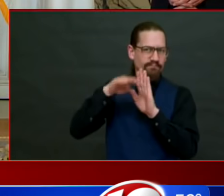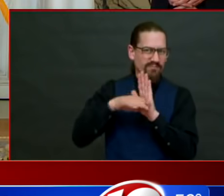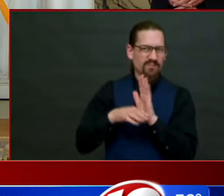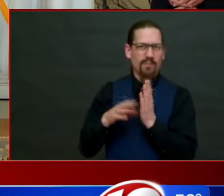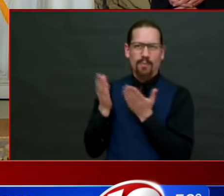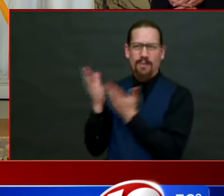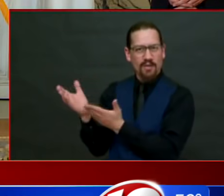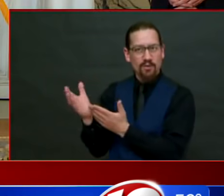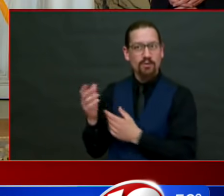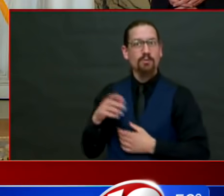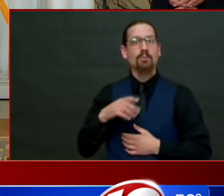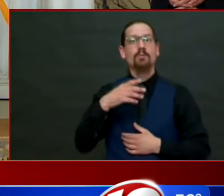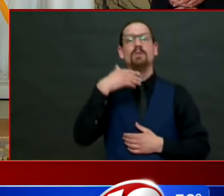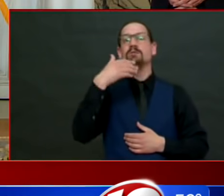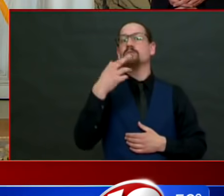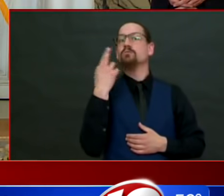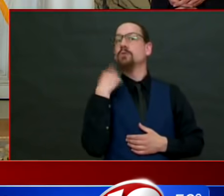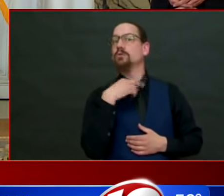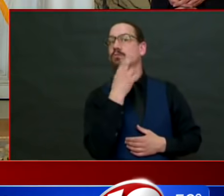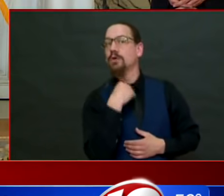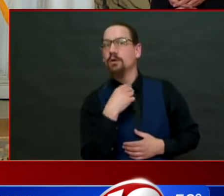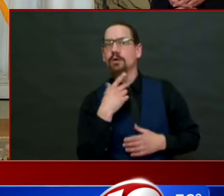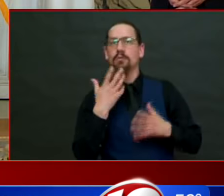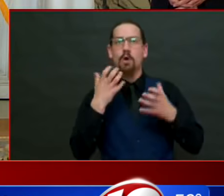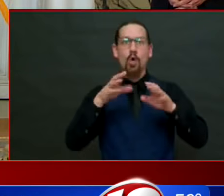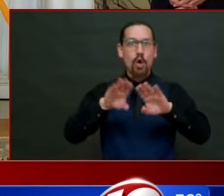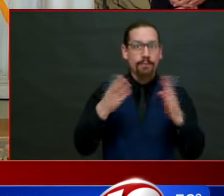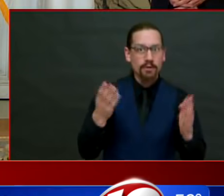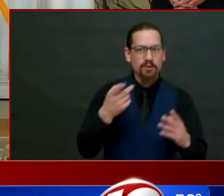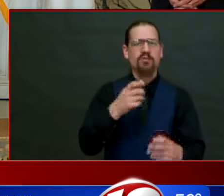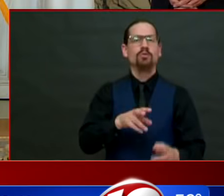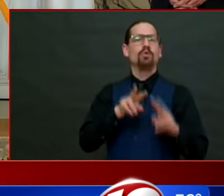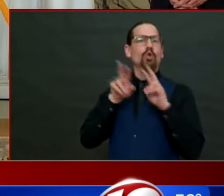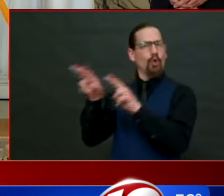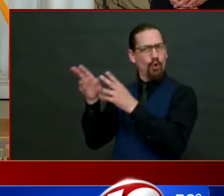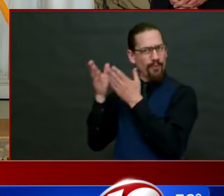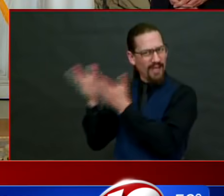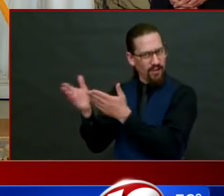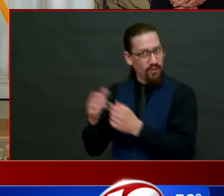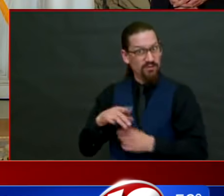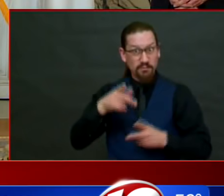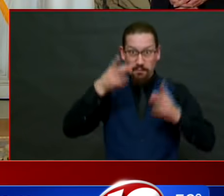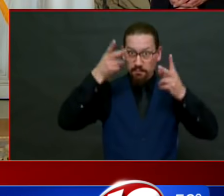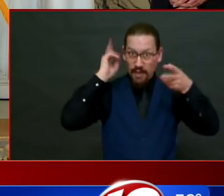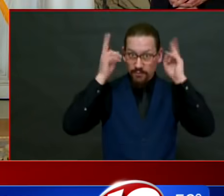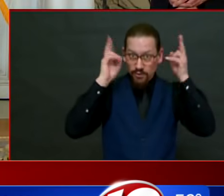DO IT. WHEN RESTAURANTS COME ONLINE, THERE WILL BE SPECIFIC GUIDANCE FOR RESTAURANTS.